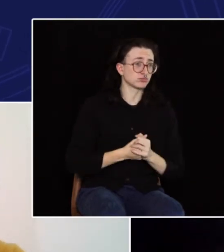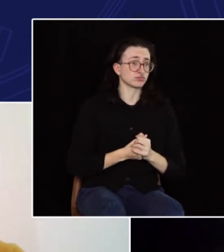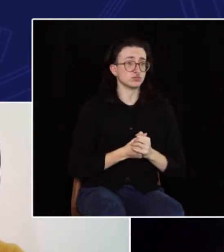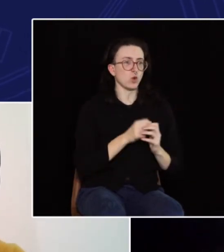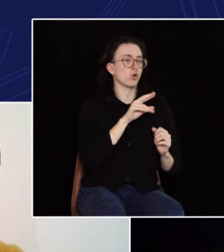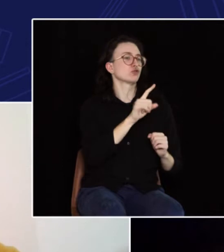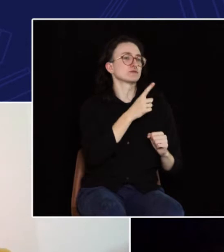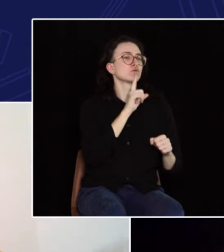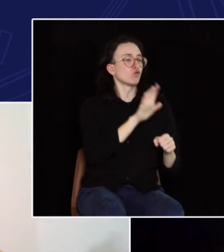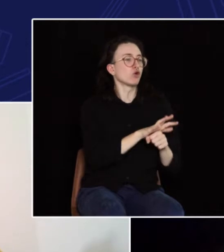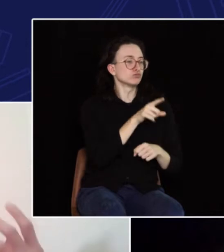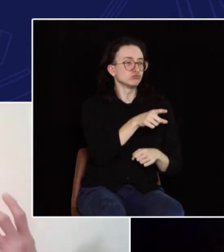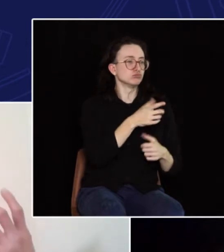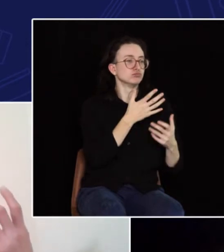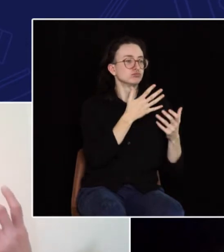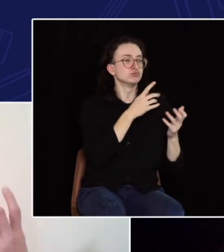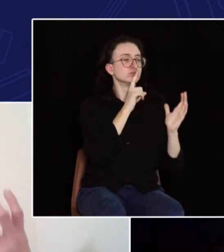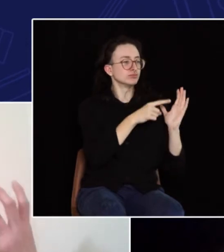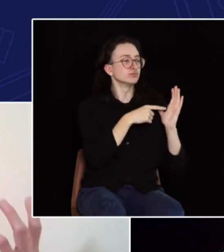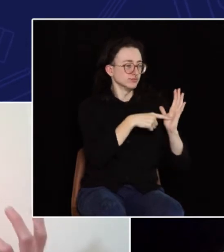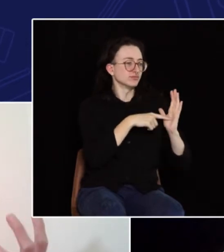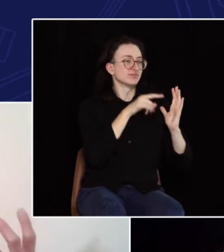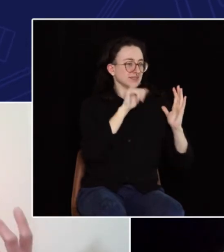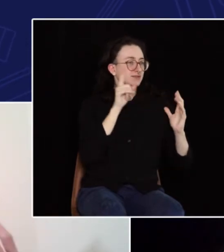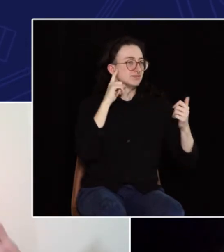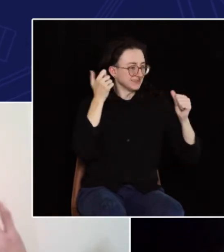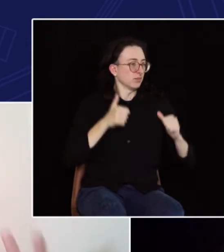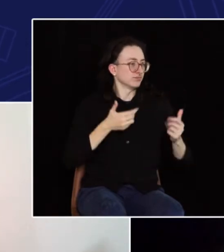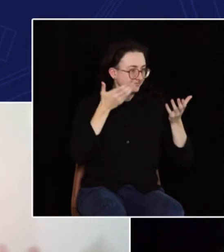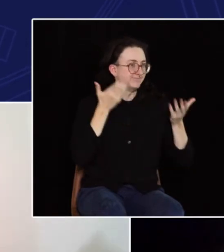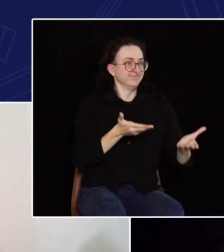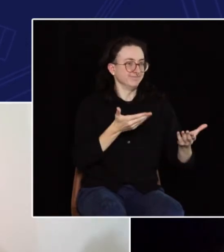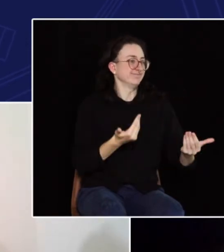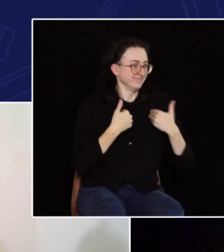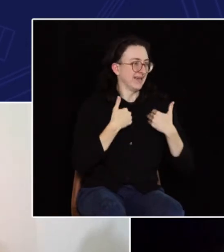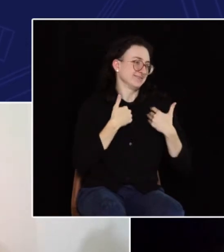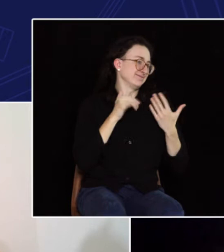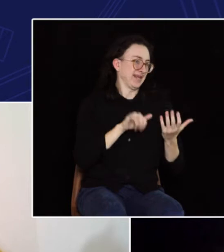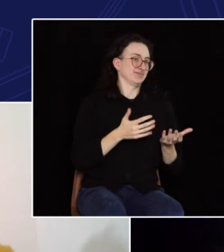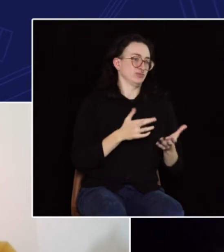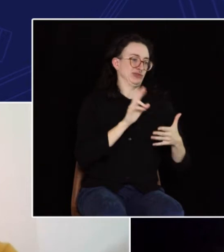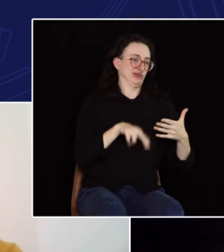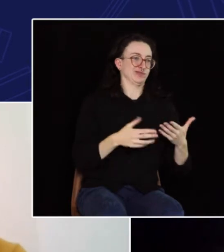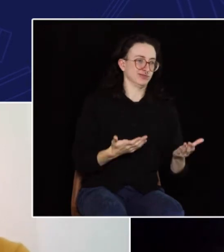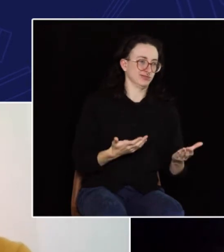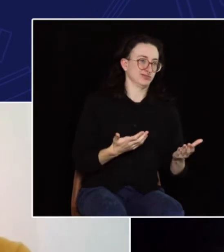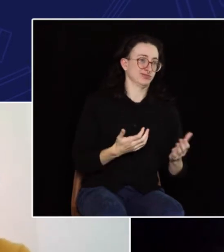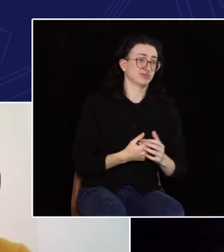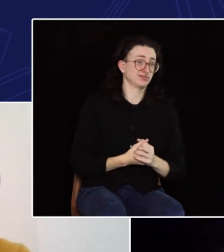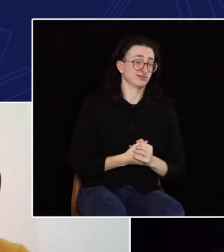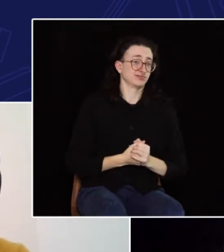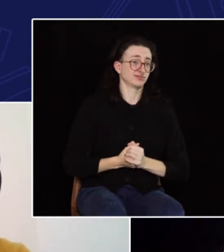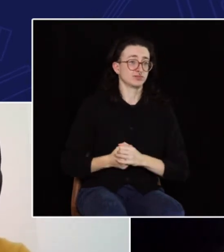Or just -- you just confirmed that there is a symptom and then there is sensorineural hearing loss?